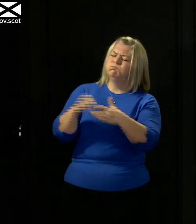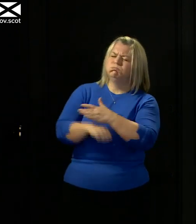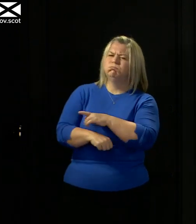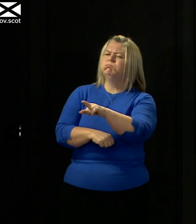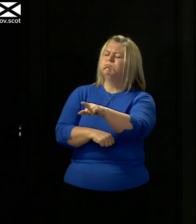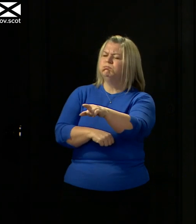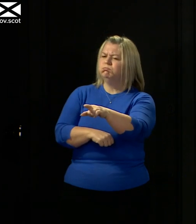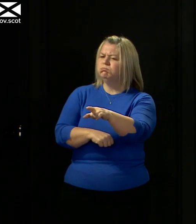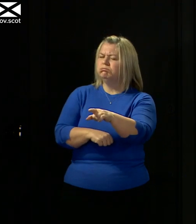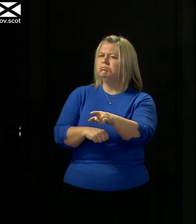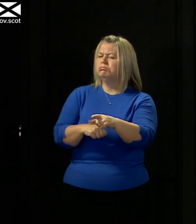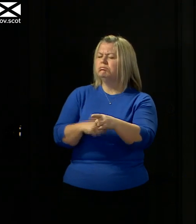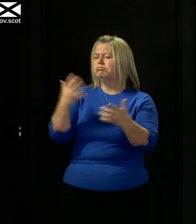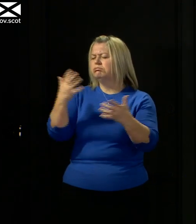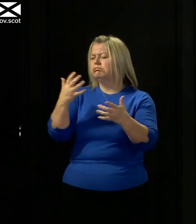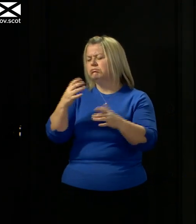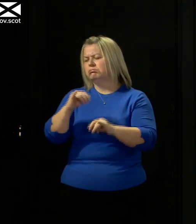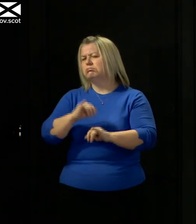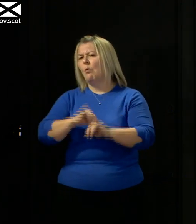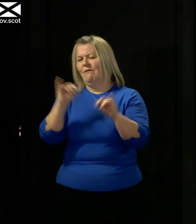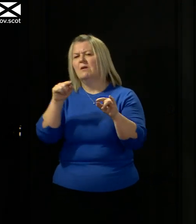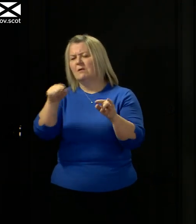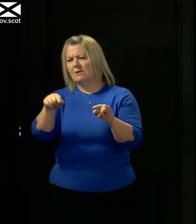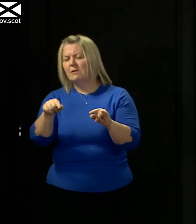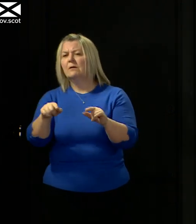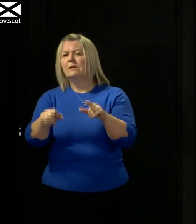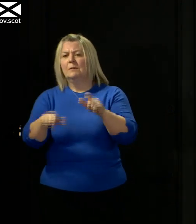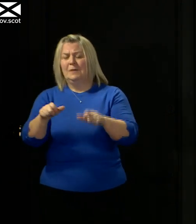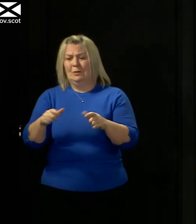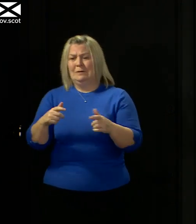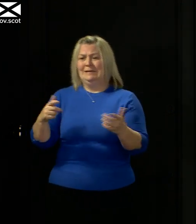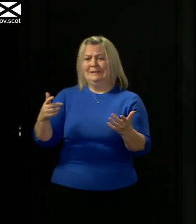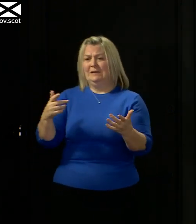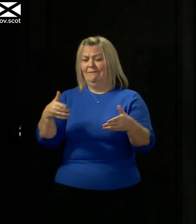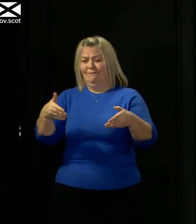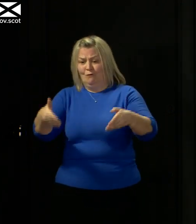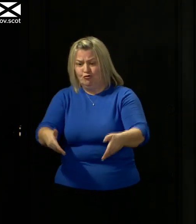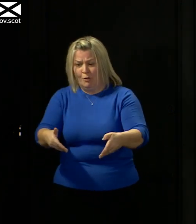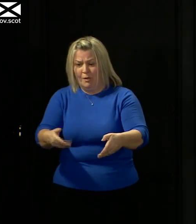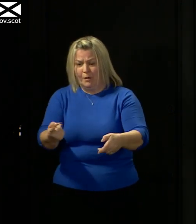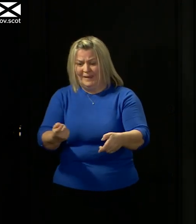possible to underestimate just how difficult that is and how much that adds